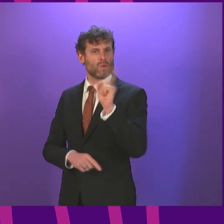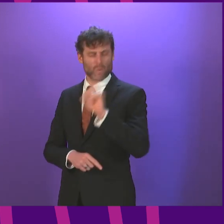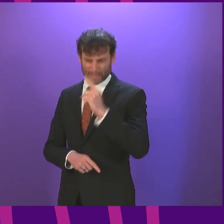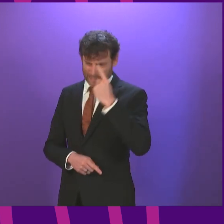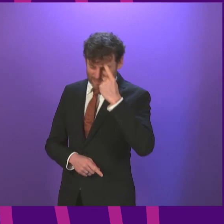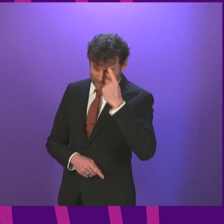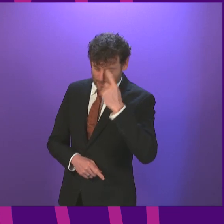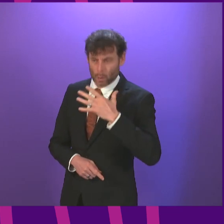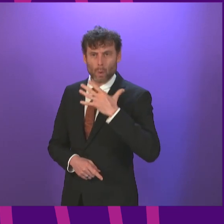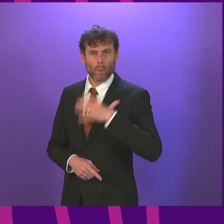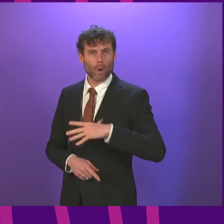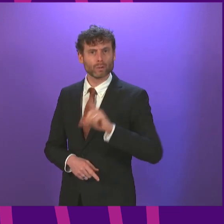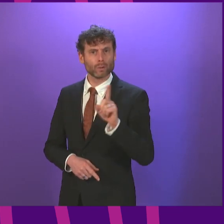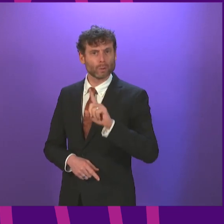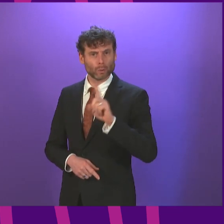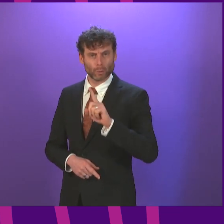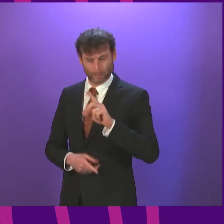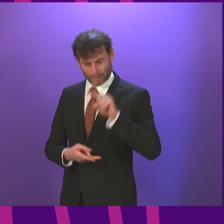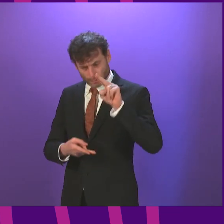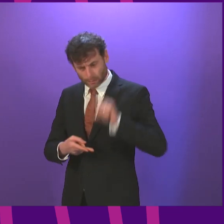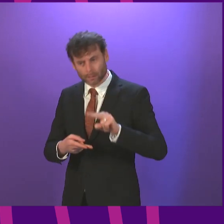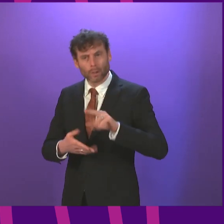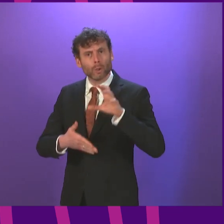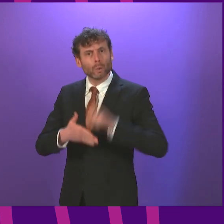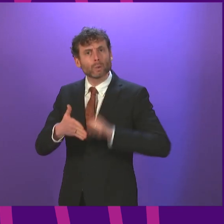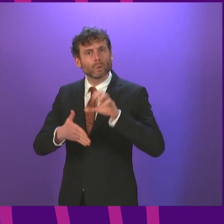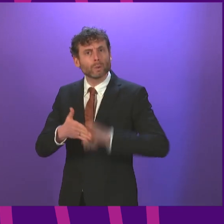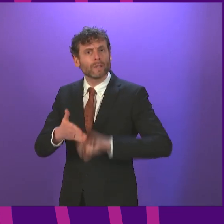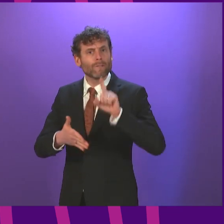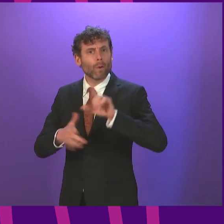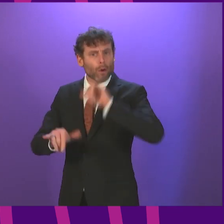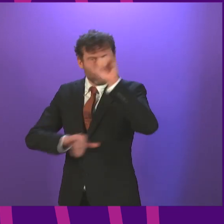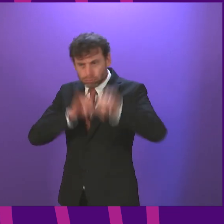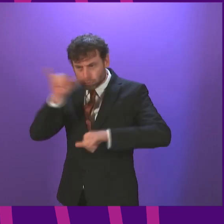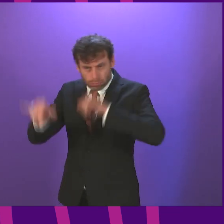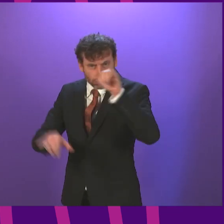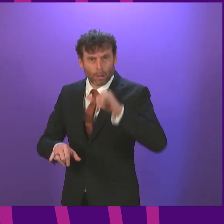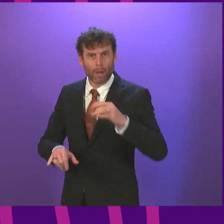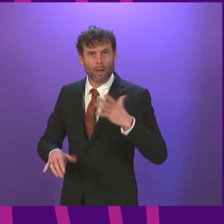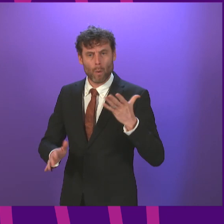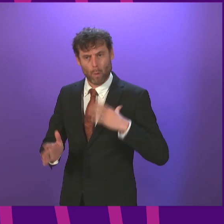duty on internal flights and to expand roads in Scotland. That is irresponsible because